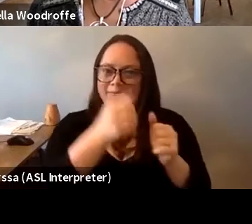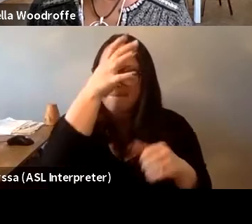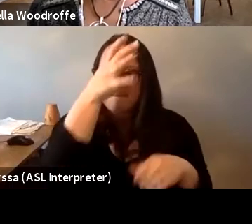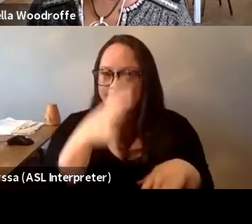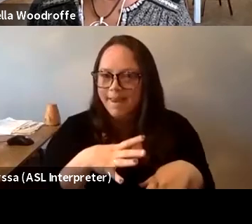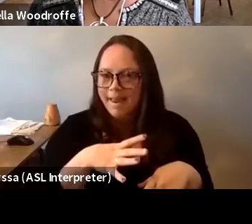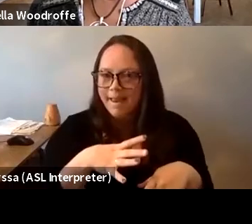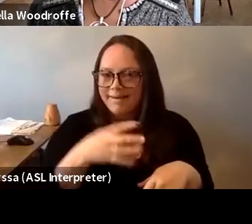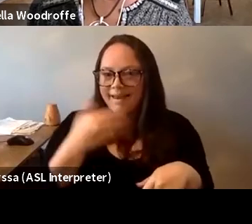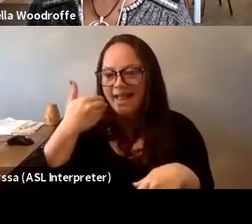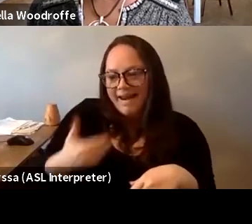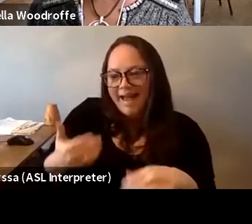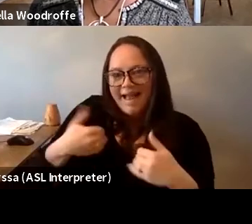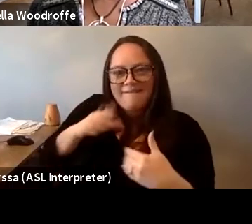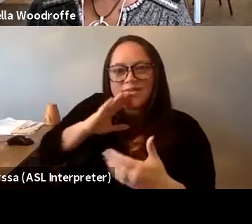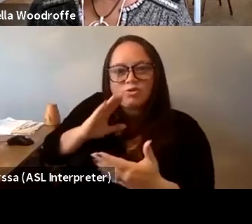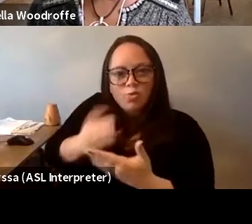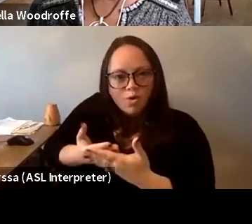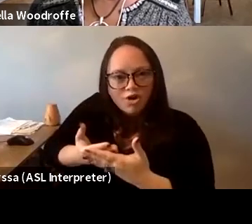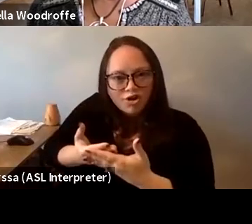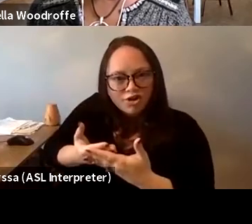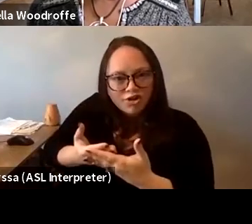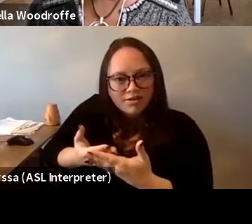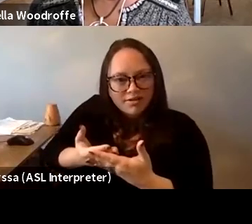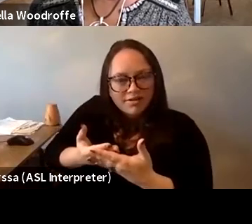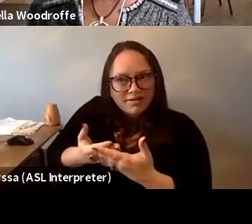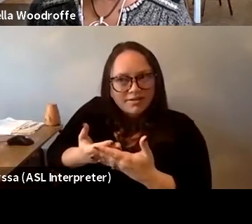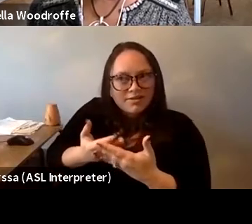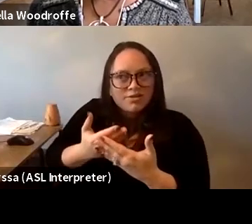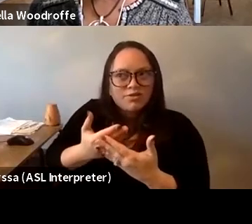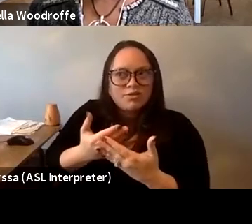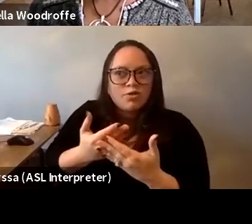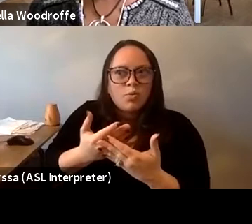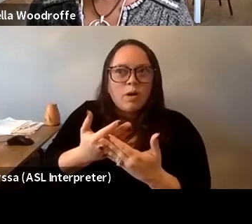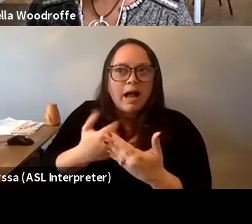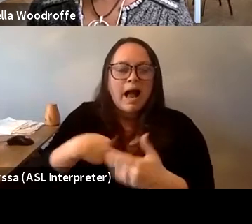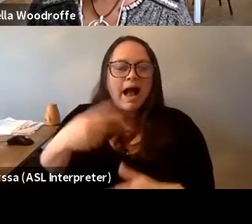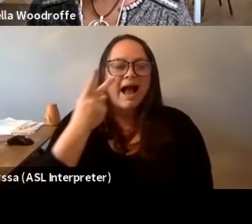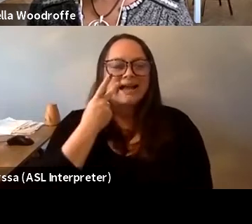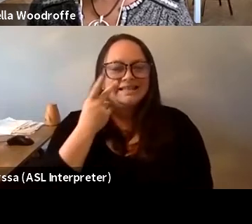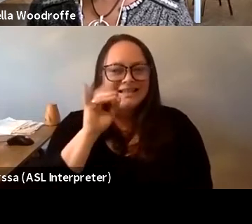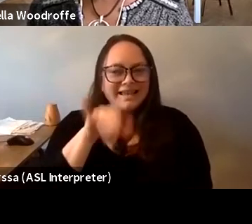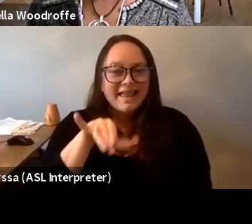And so where I see that becomes challenging is, you know, this,